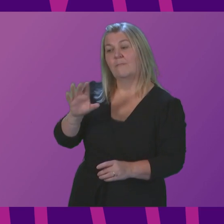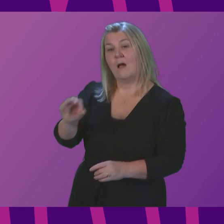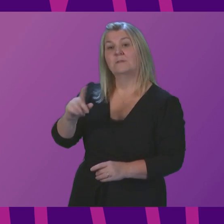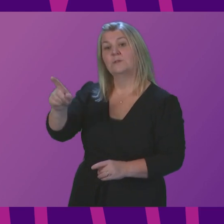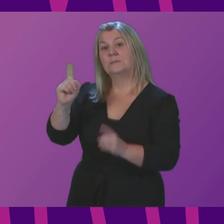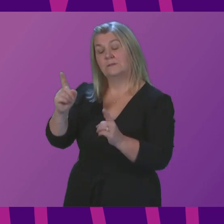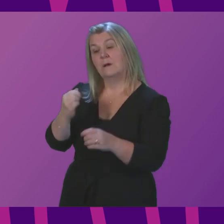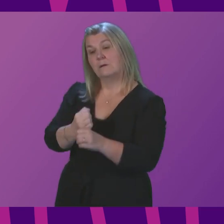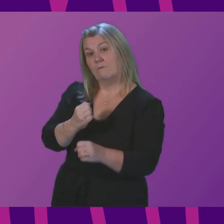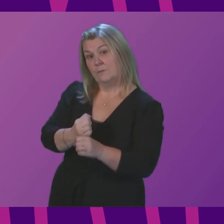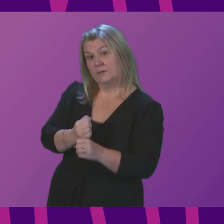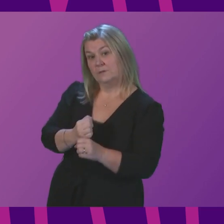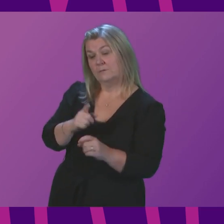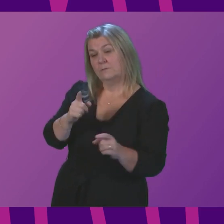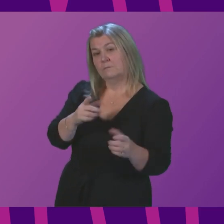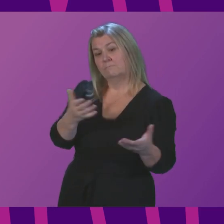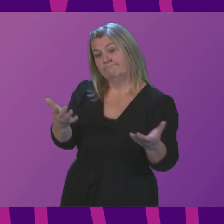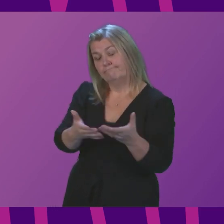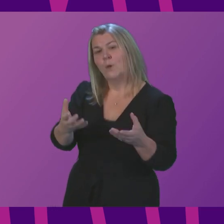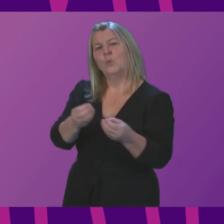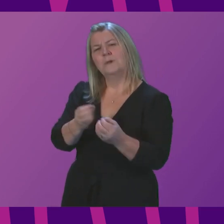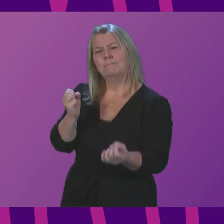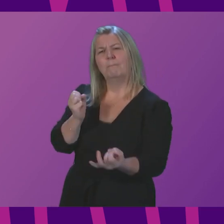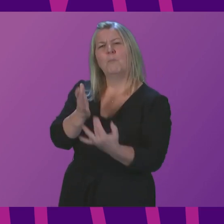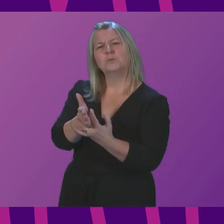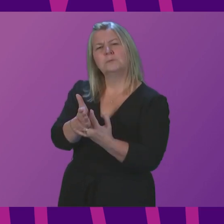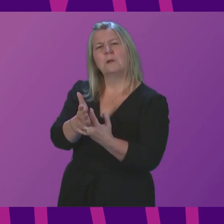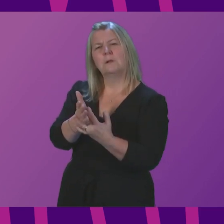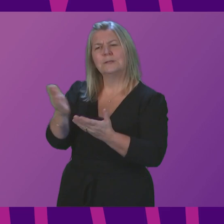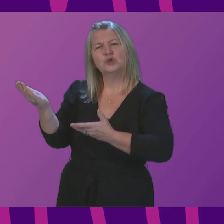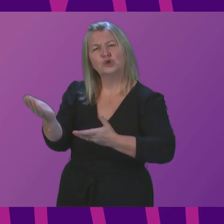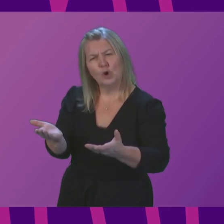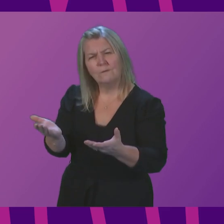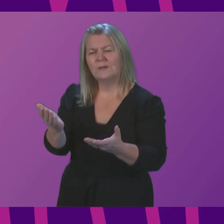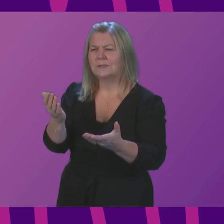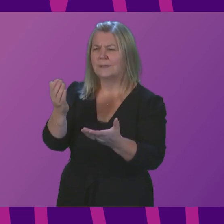and the postal and banking sectors regarding the continued access to everyday services,